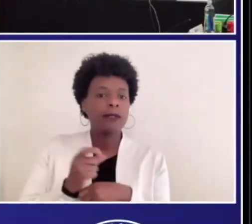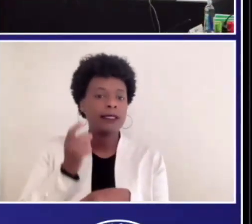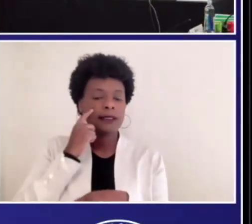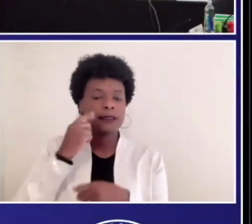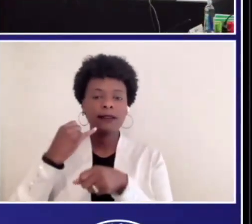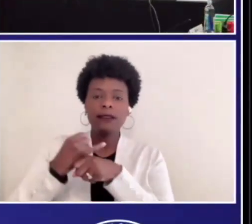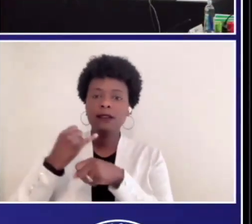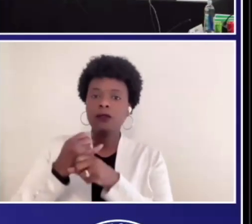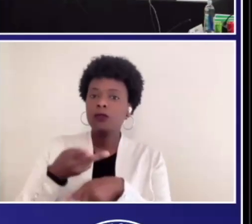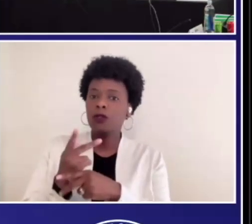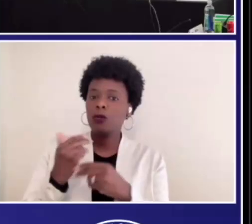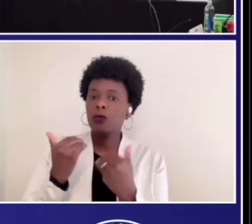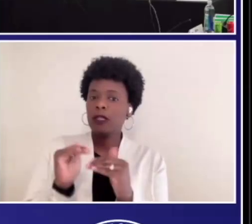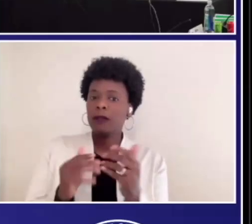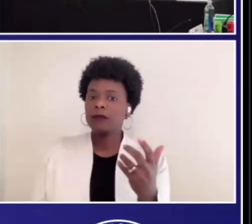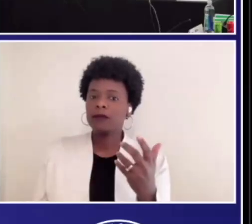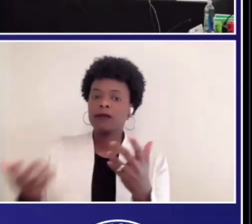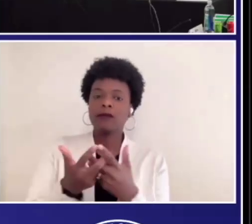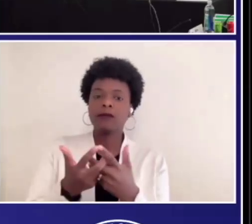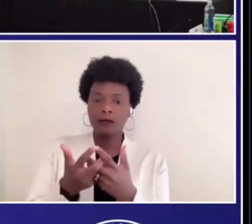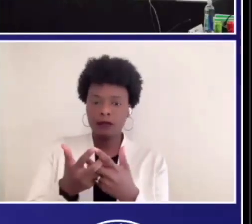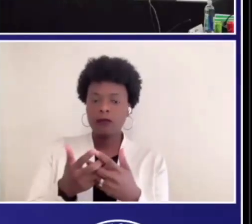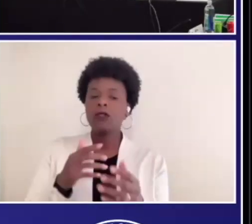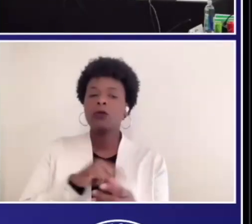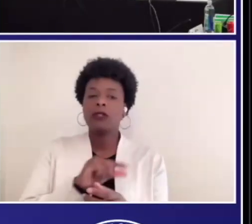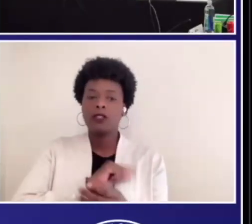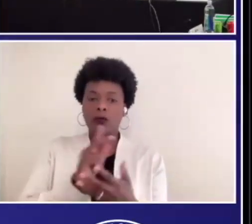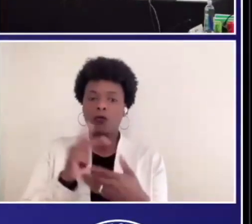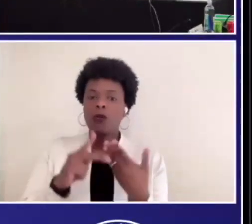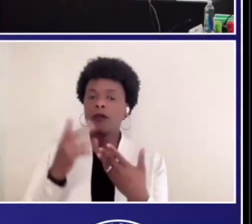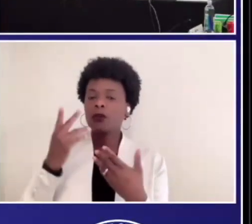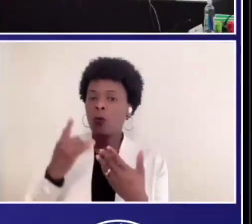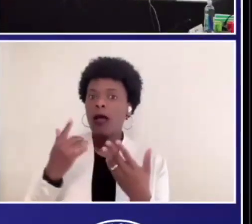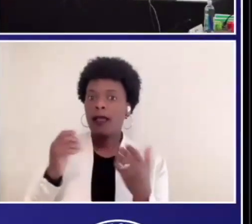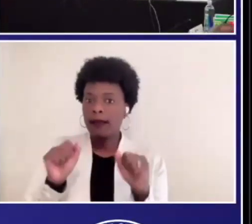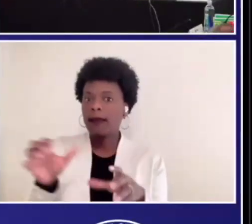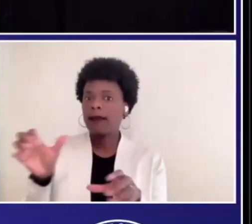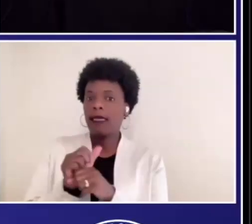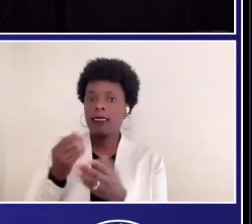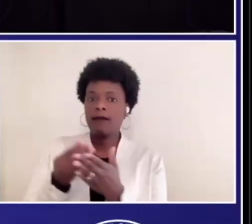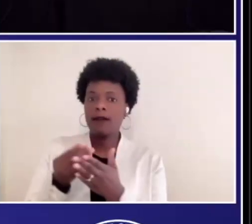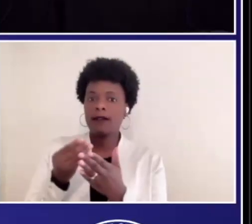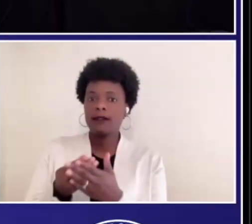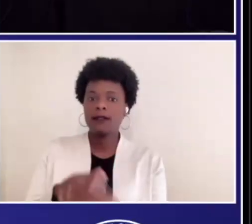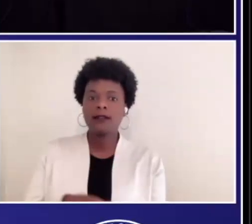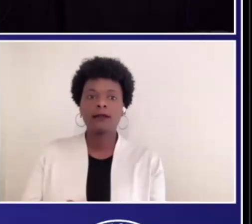those eligible programs, because those are the programs that are eligible for the funds. Okay. I'm sorry, do you need to call me?